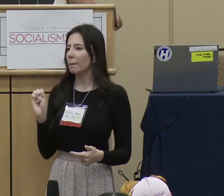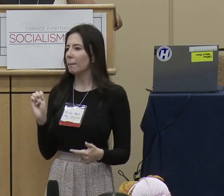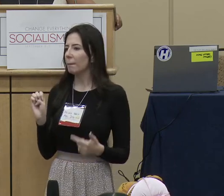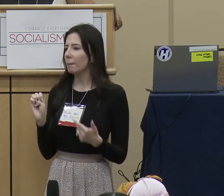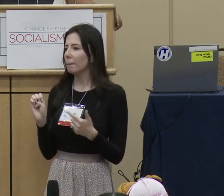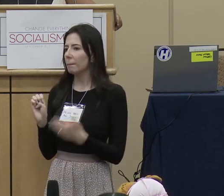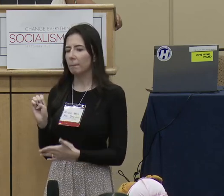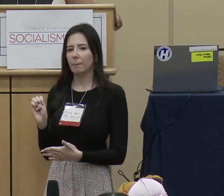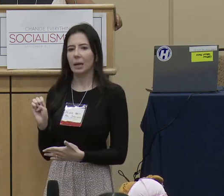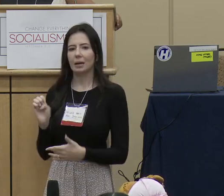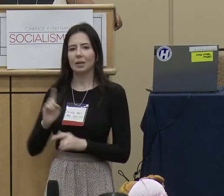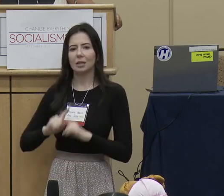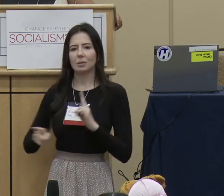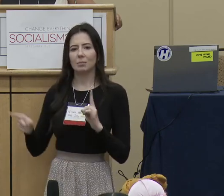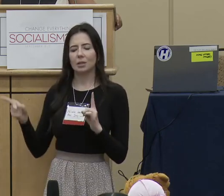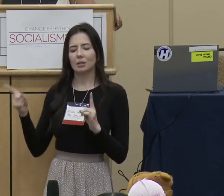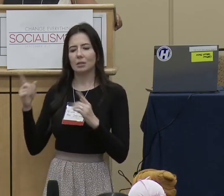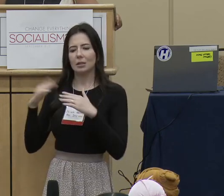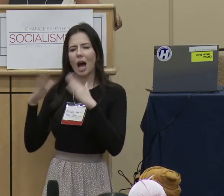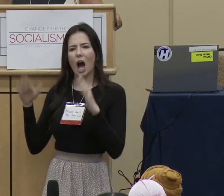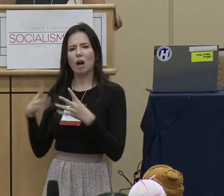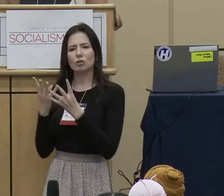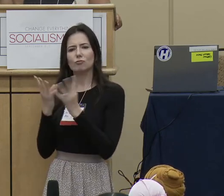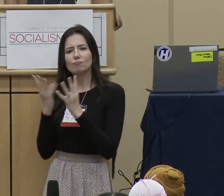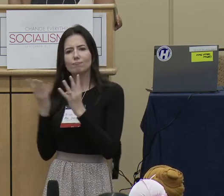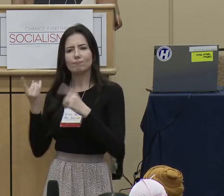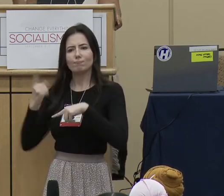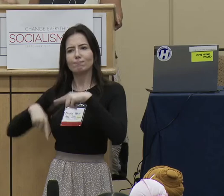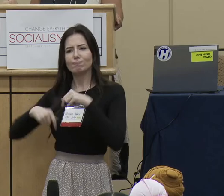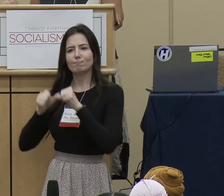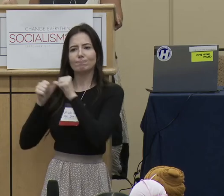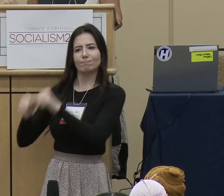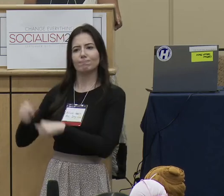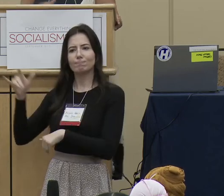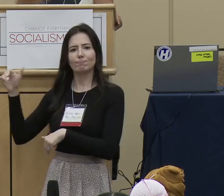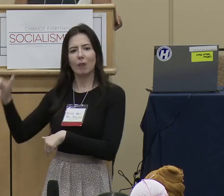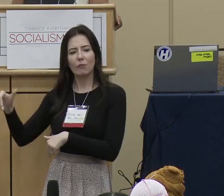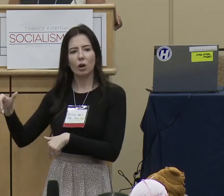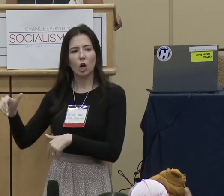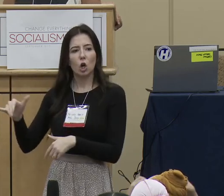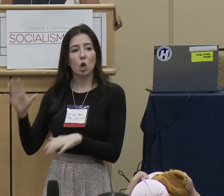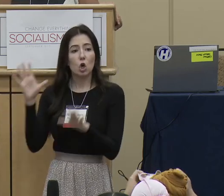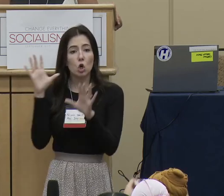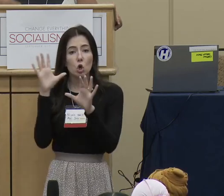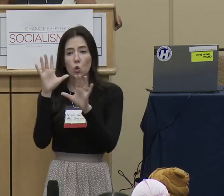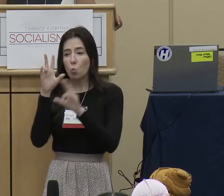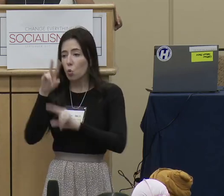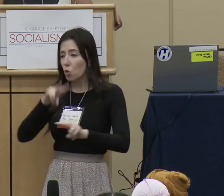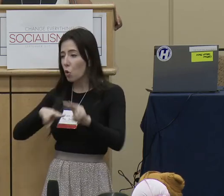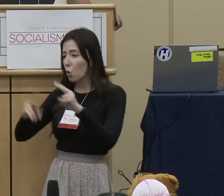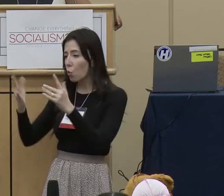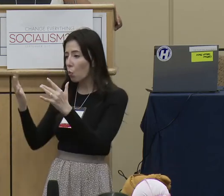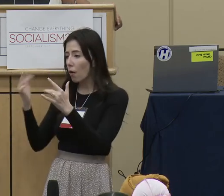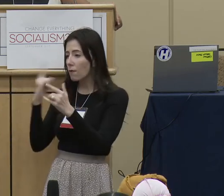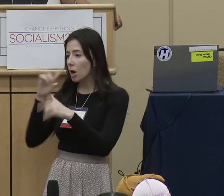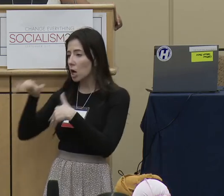It's a house of cards, or in other words, a ponzi scheme